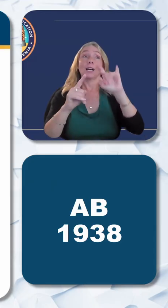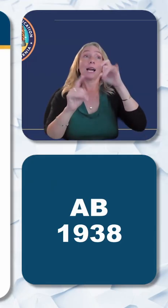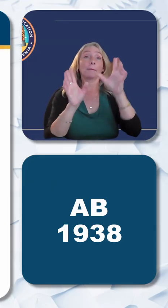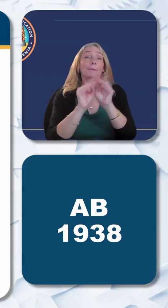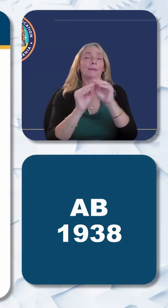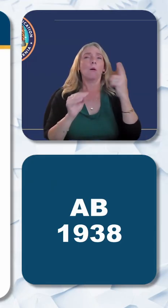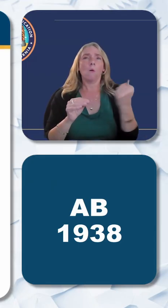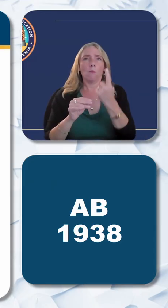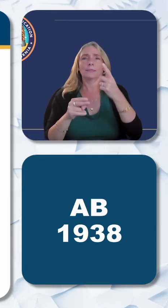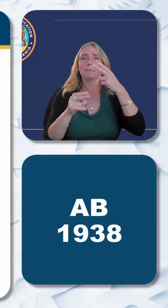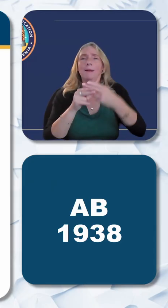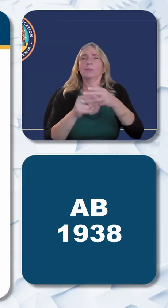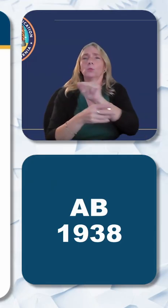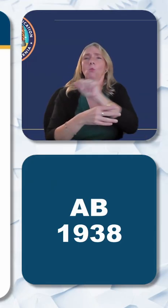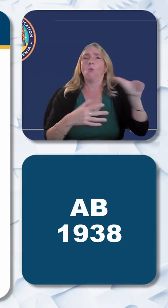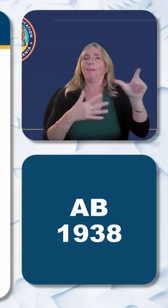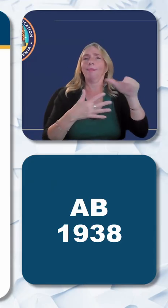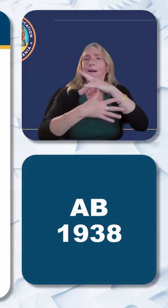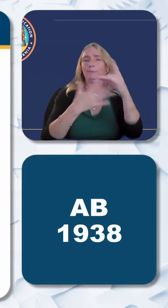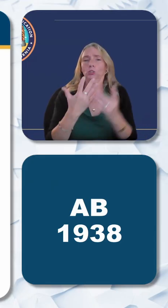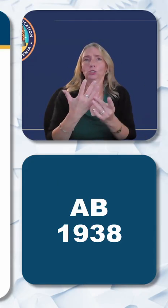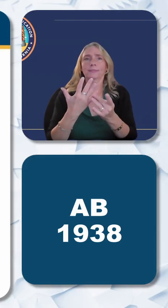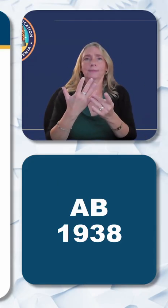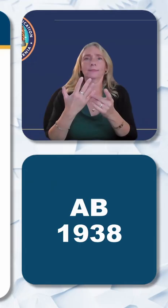We want to consider all placement options.